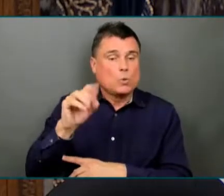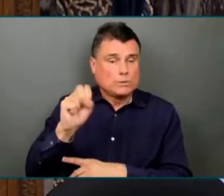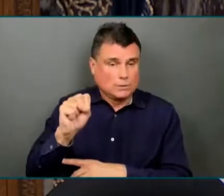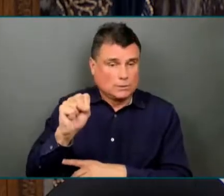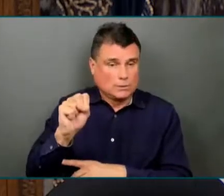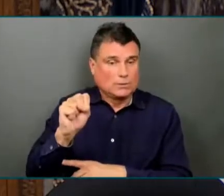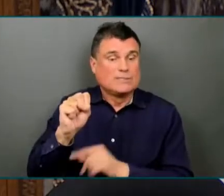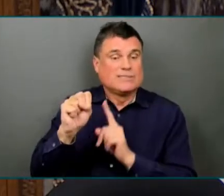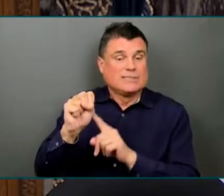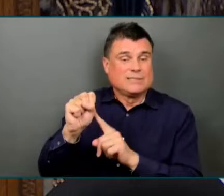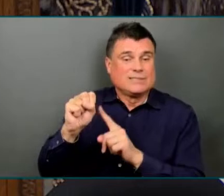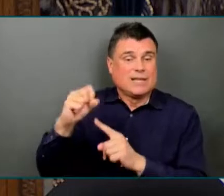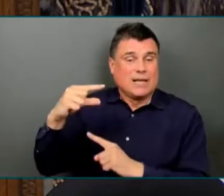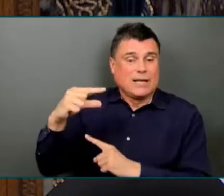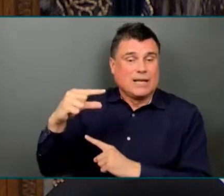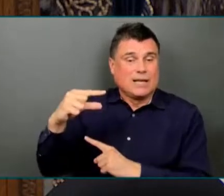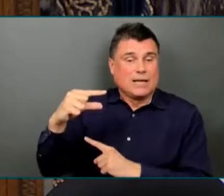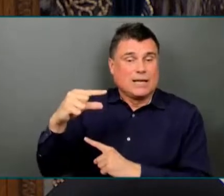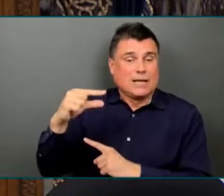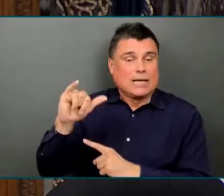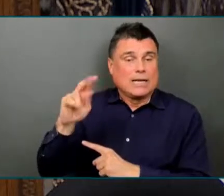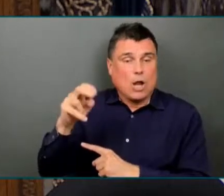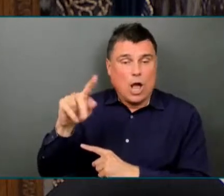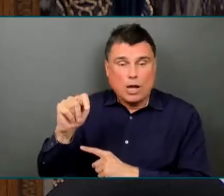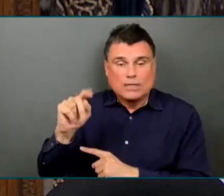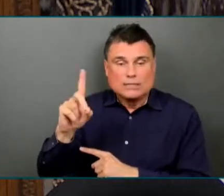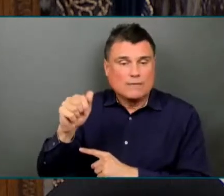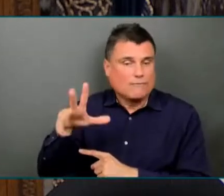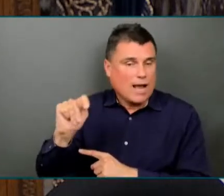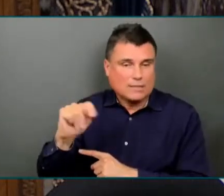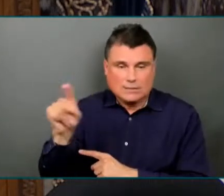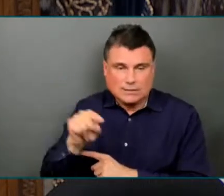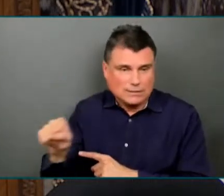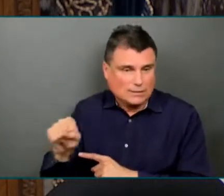in establishing the positive work culture and incredible performance of the secretariat.